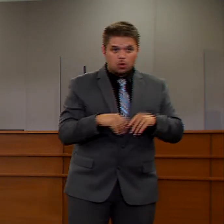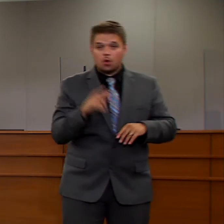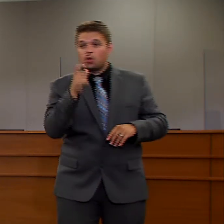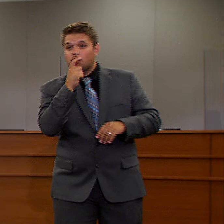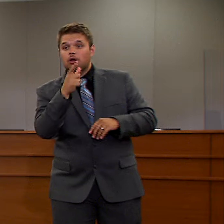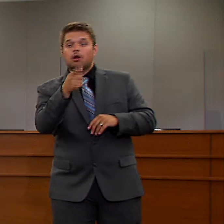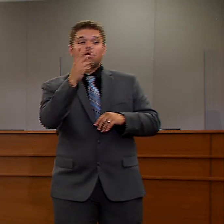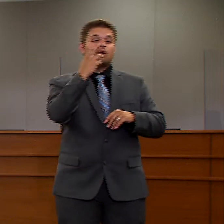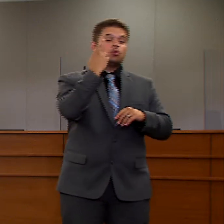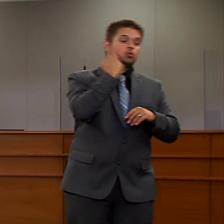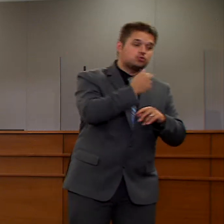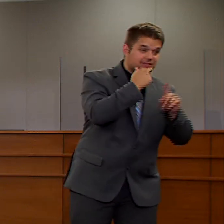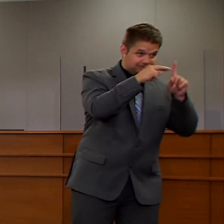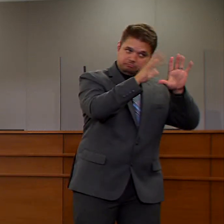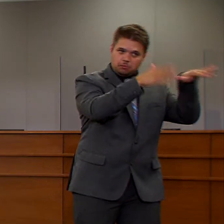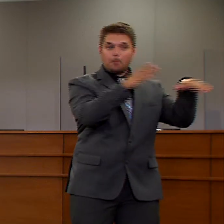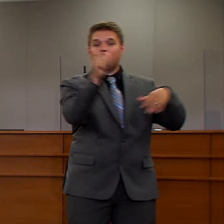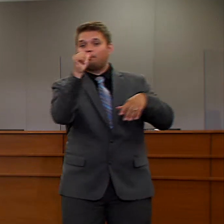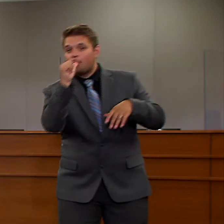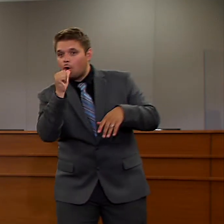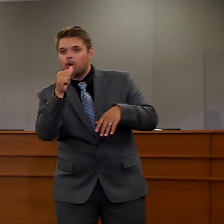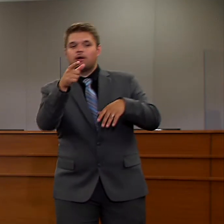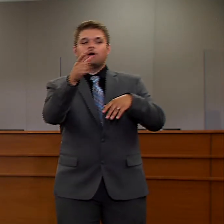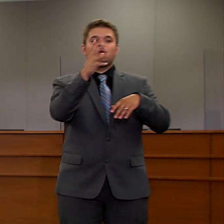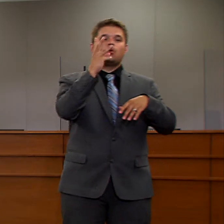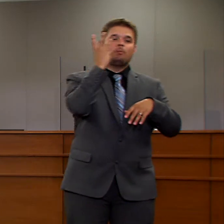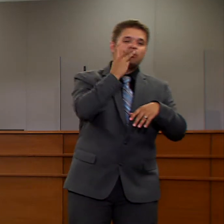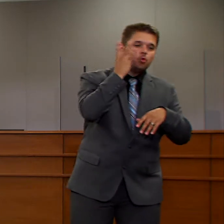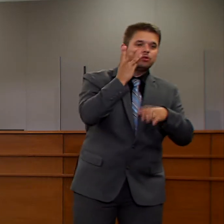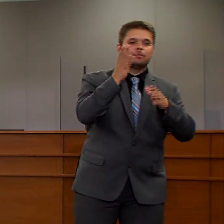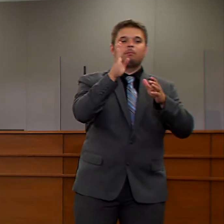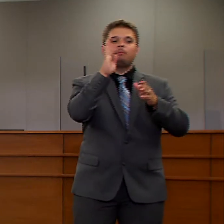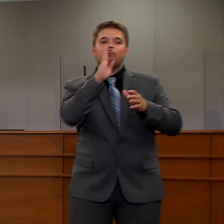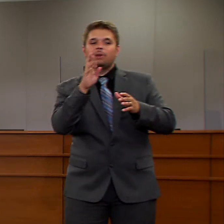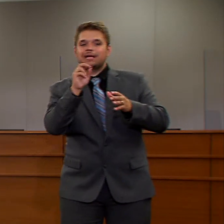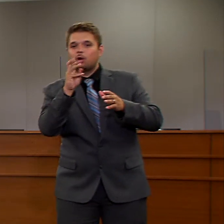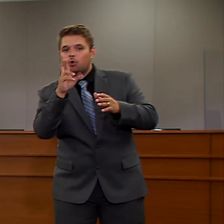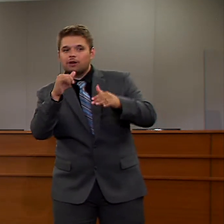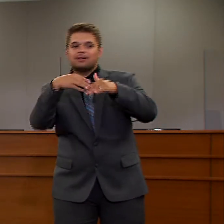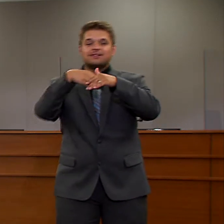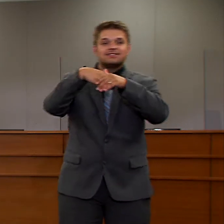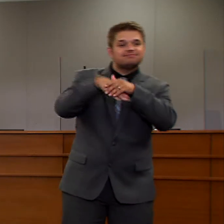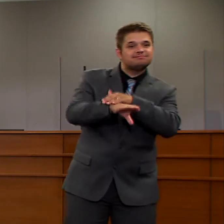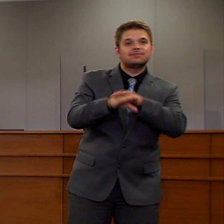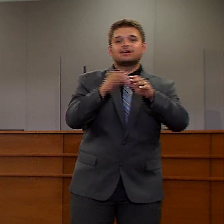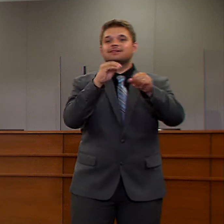Restaurants must stop serving alcohol at 10:00 p.m. Restaurants must close down any